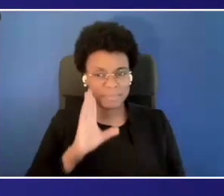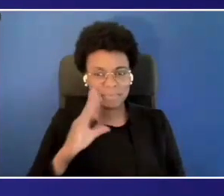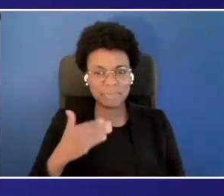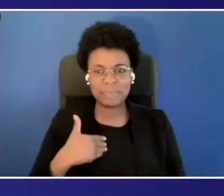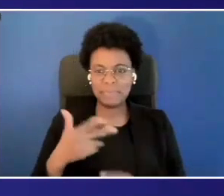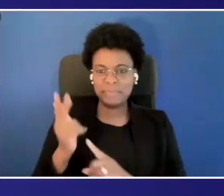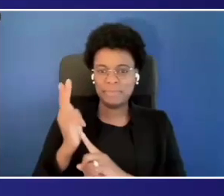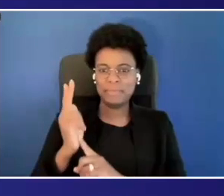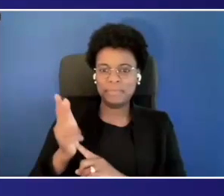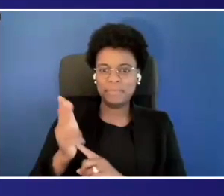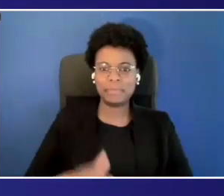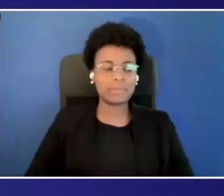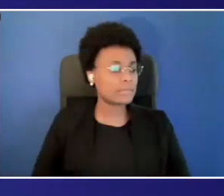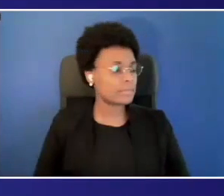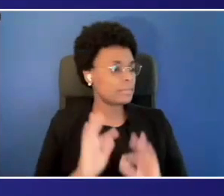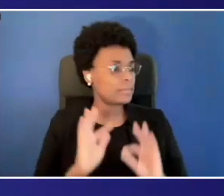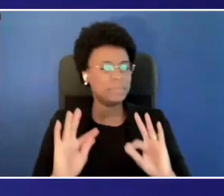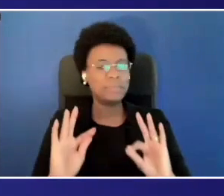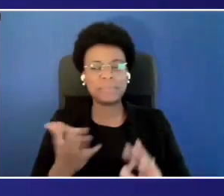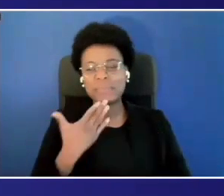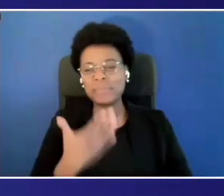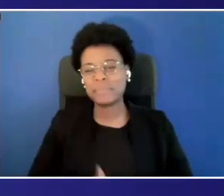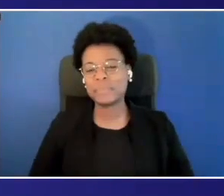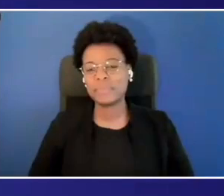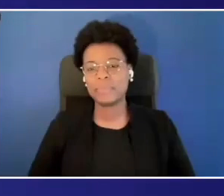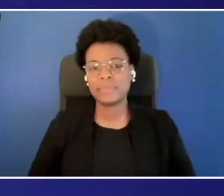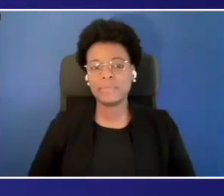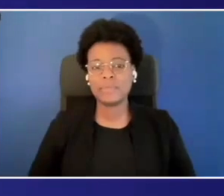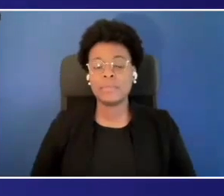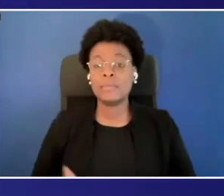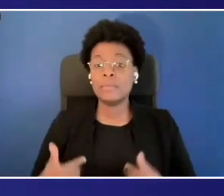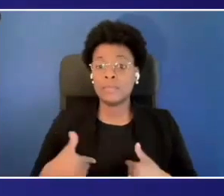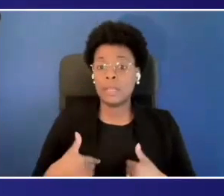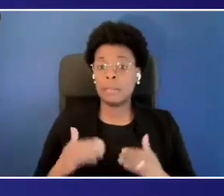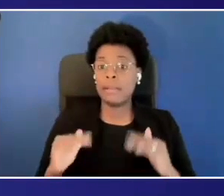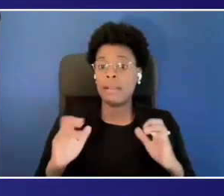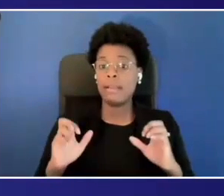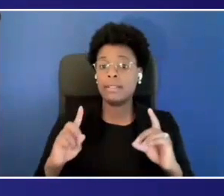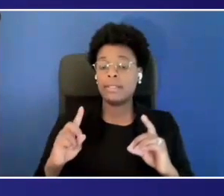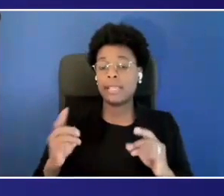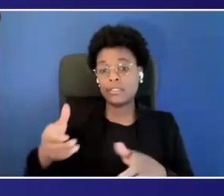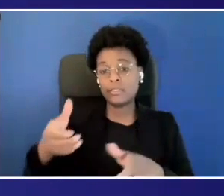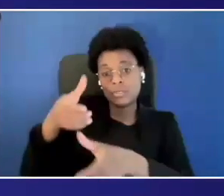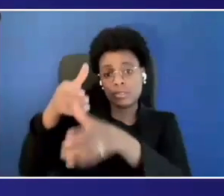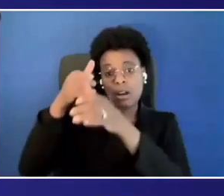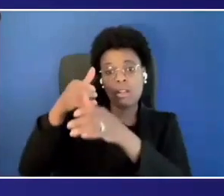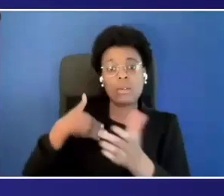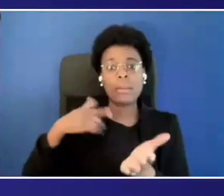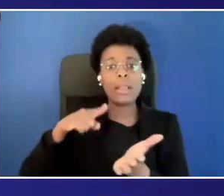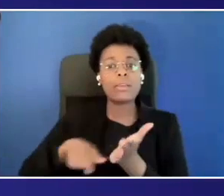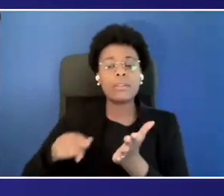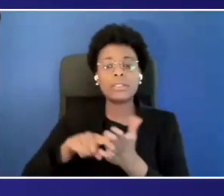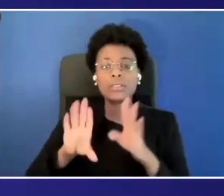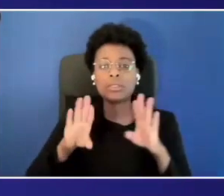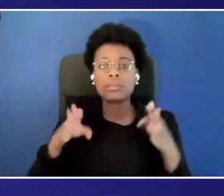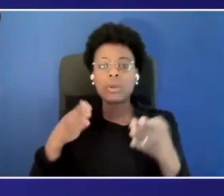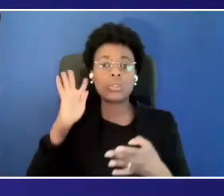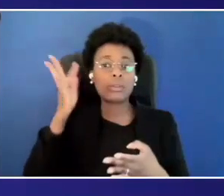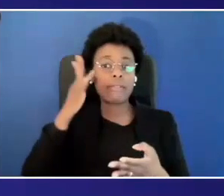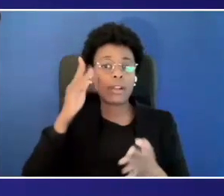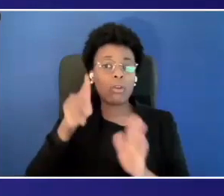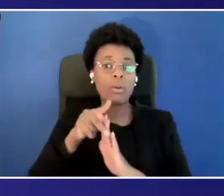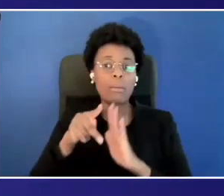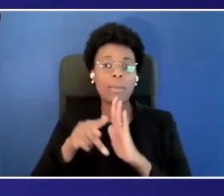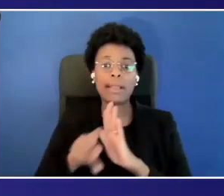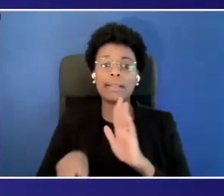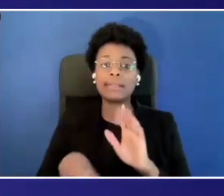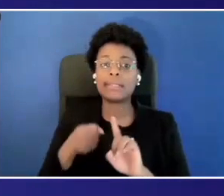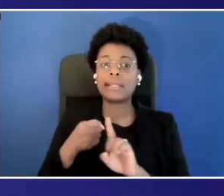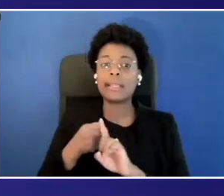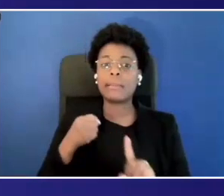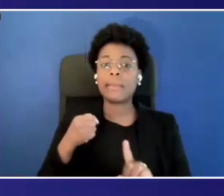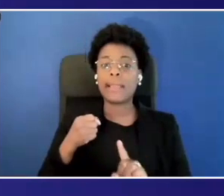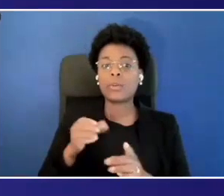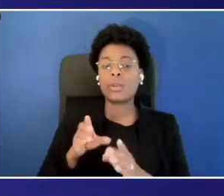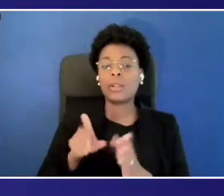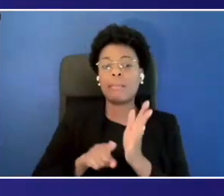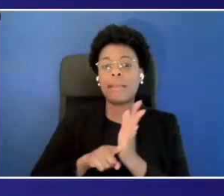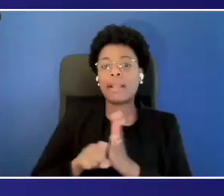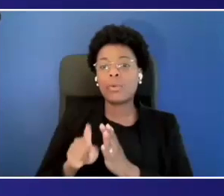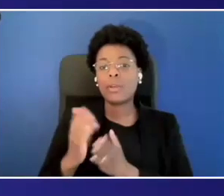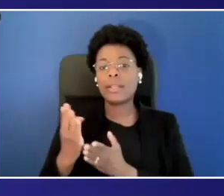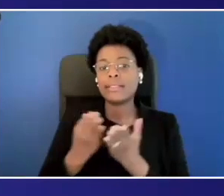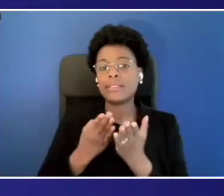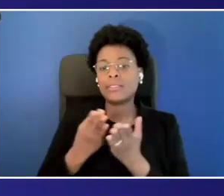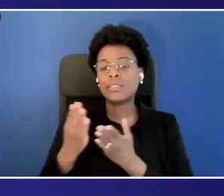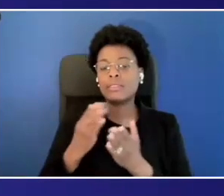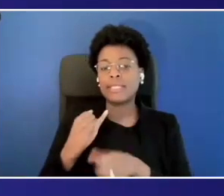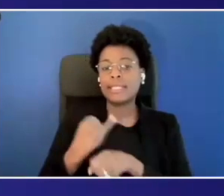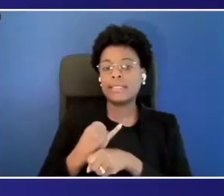Thank you. I'm a higher ed scholar whose research broadly focuses on federal policies impact on minority serving institutions, particularly Hispanic serving institutions or HSIs.